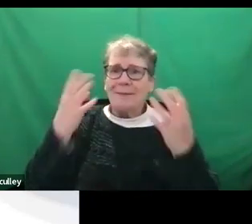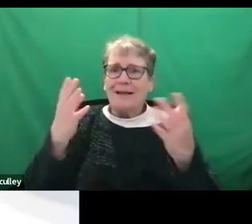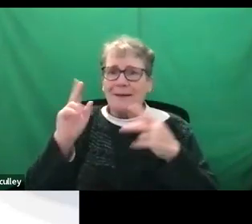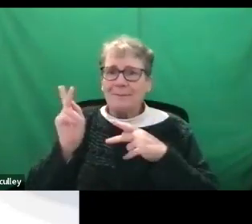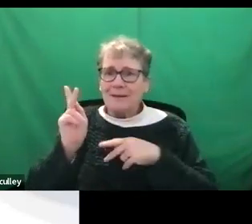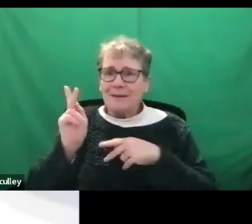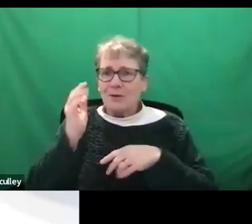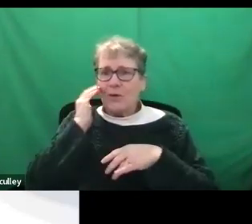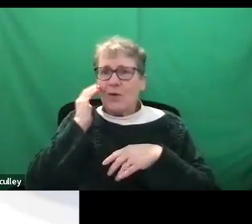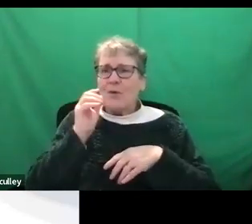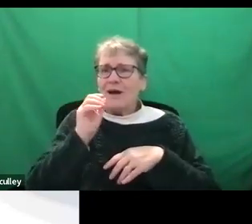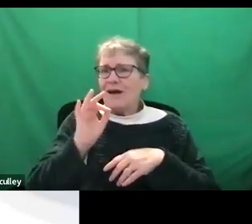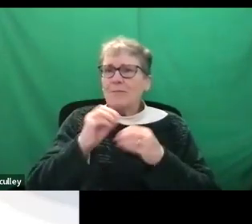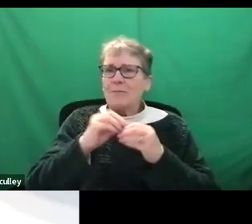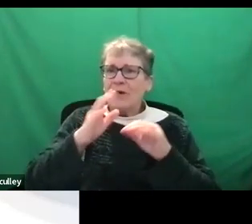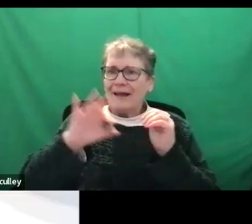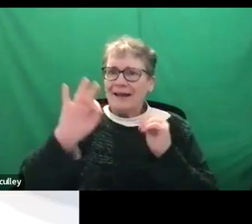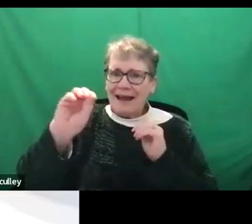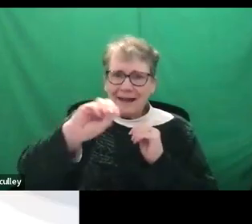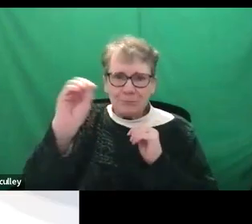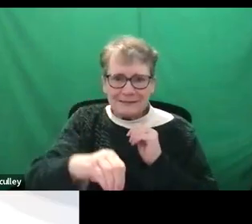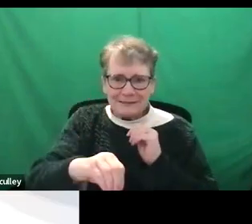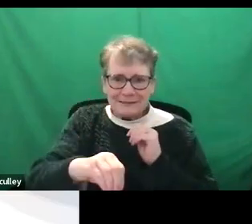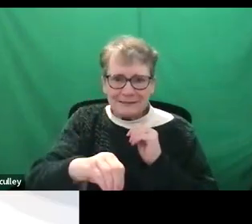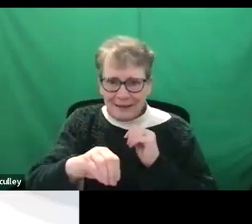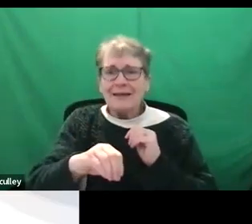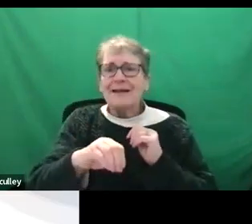Some important information to know